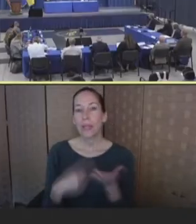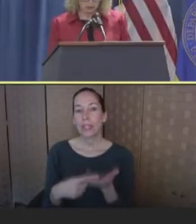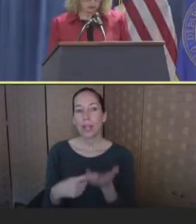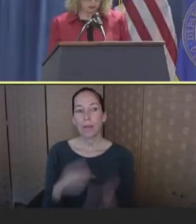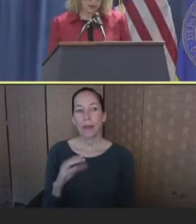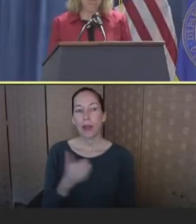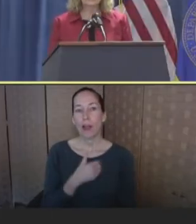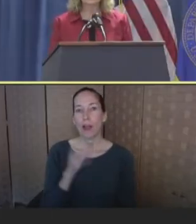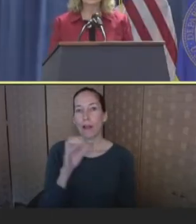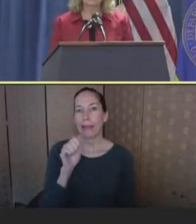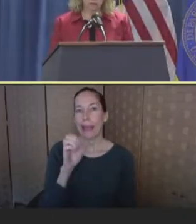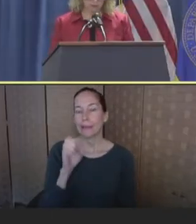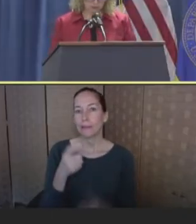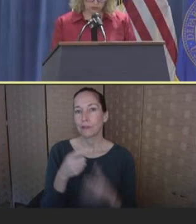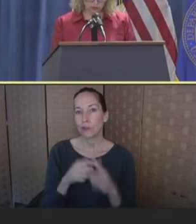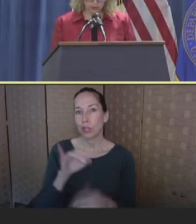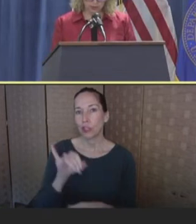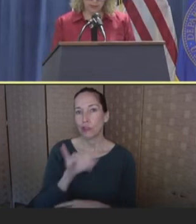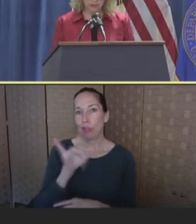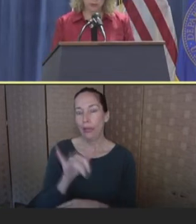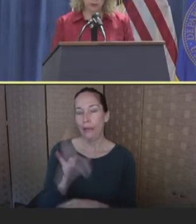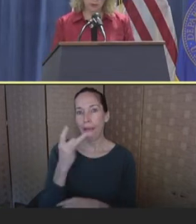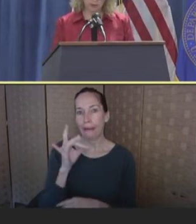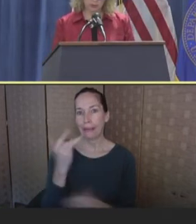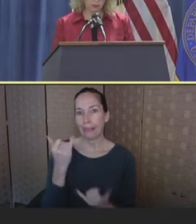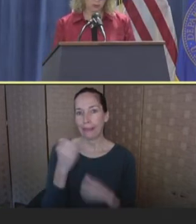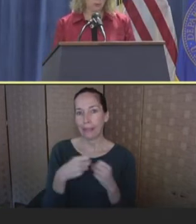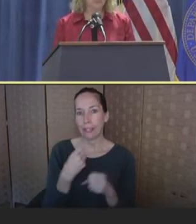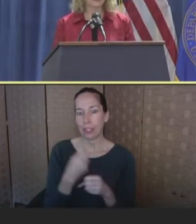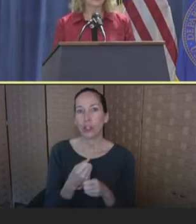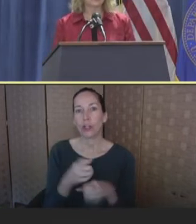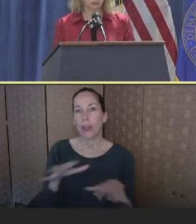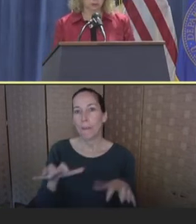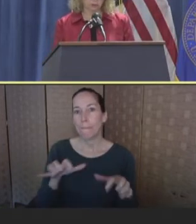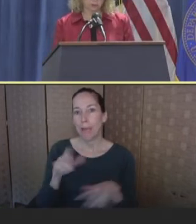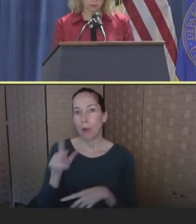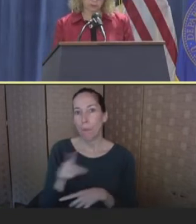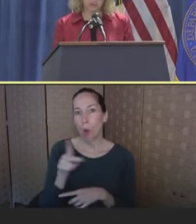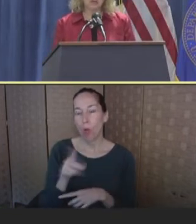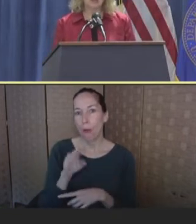Starting July 18th of this year, a case of paralytic poliomyelitis was confirmed in an